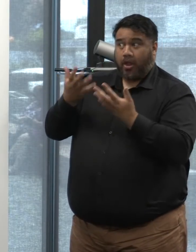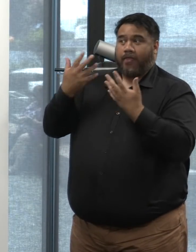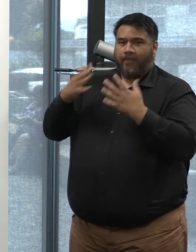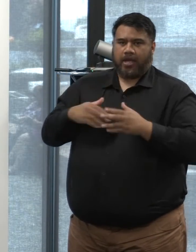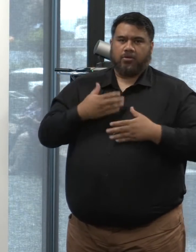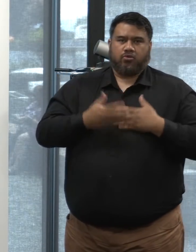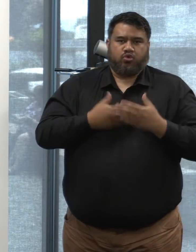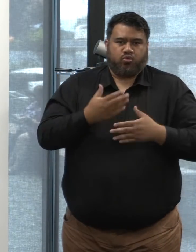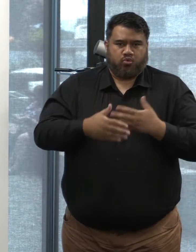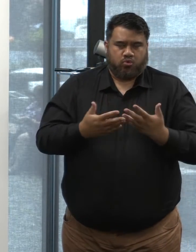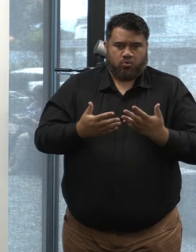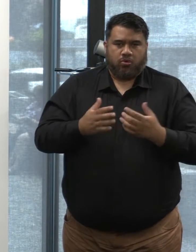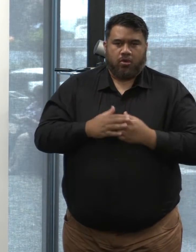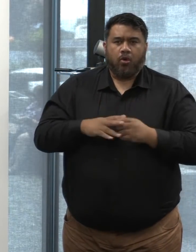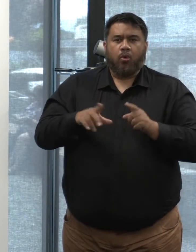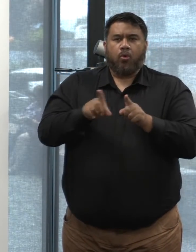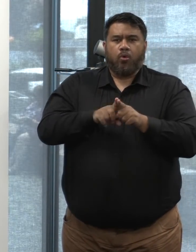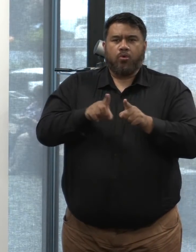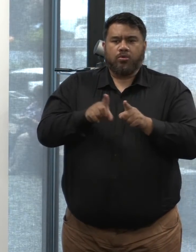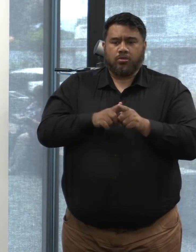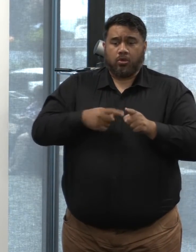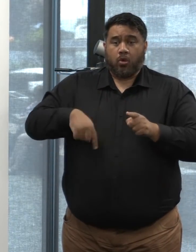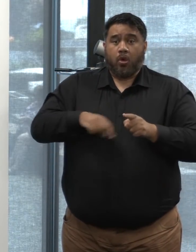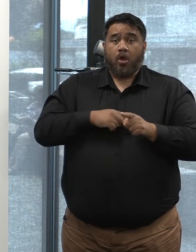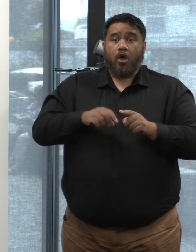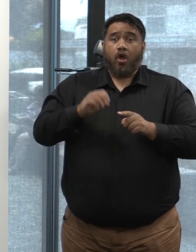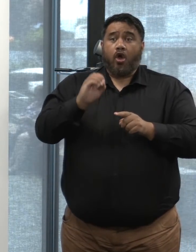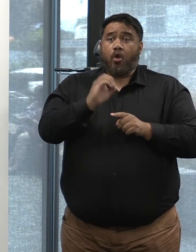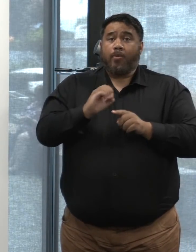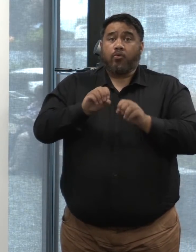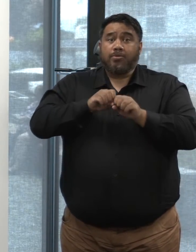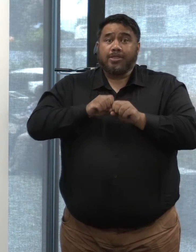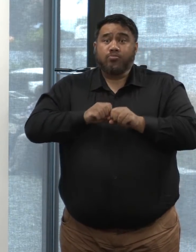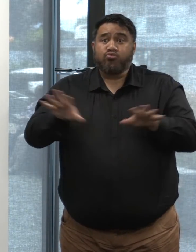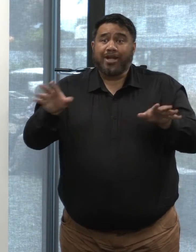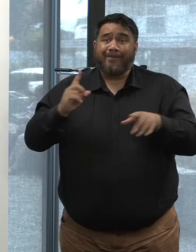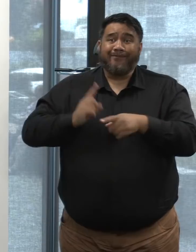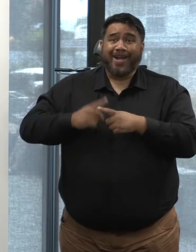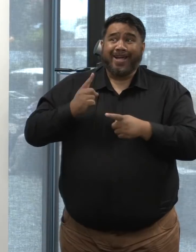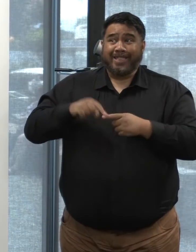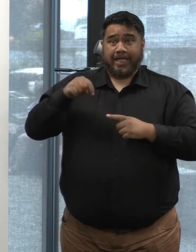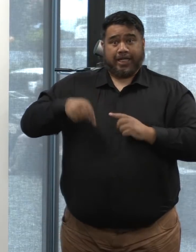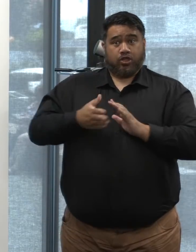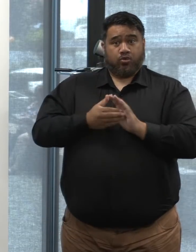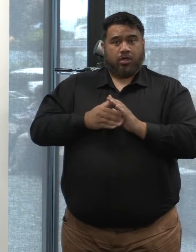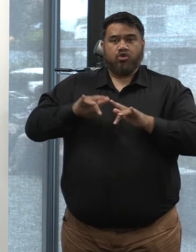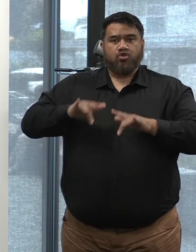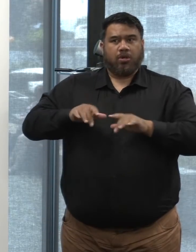have moved as soon we had the advice from the technical team that we should do so. We are also, relative to other